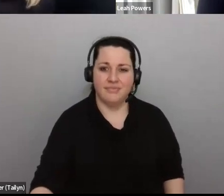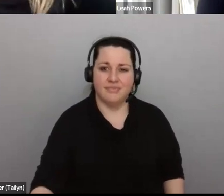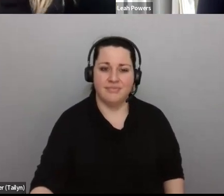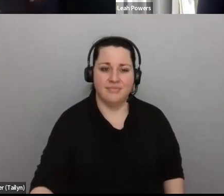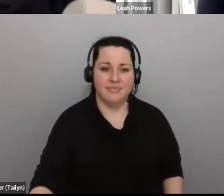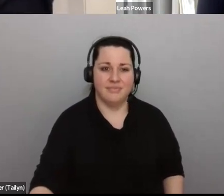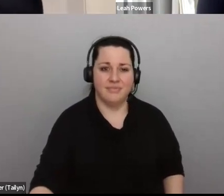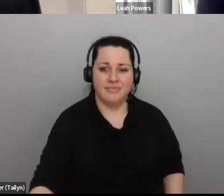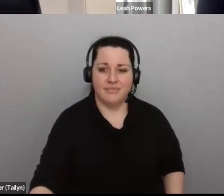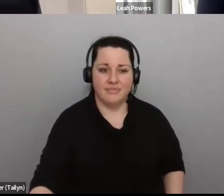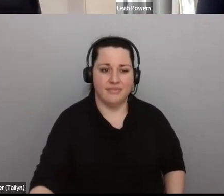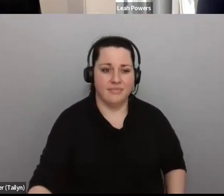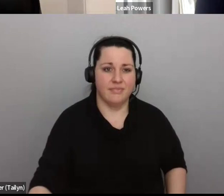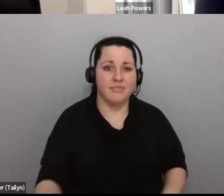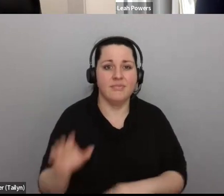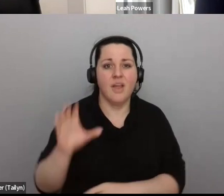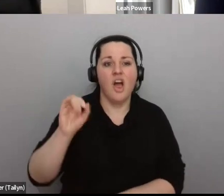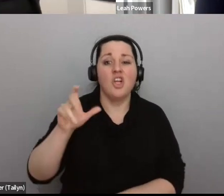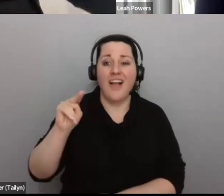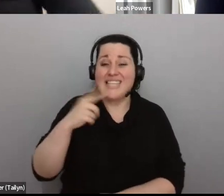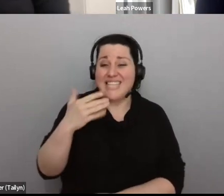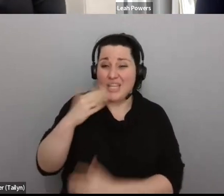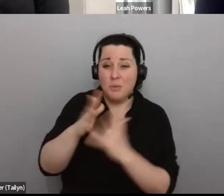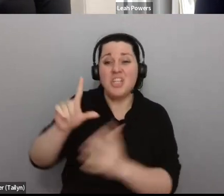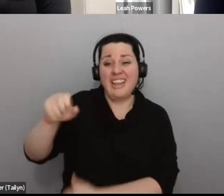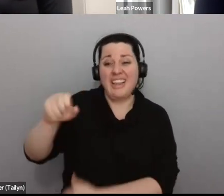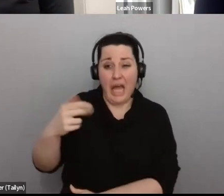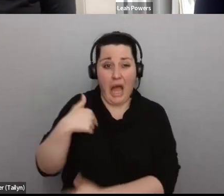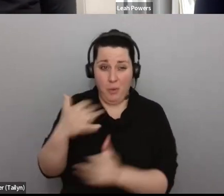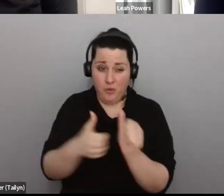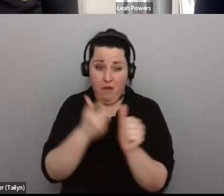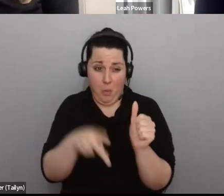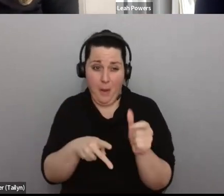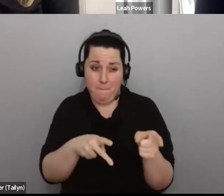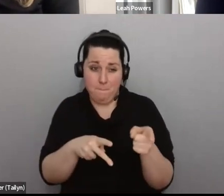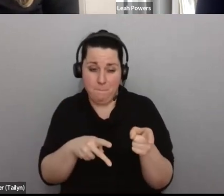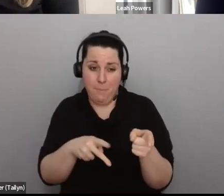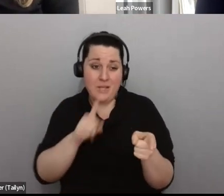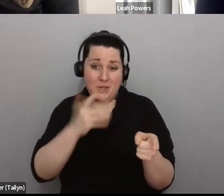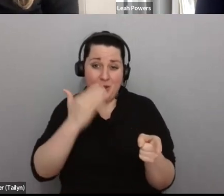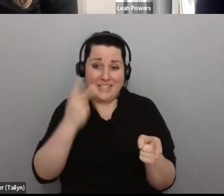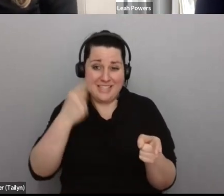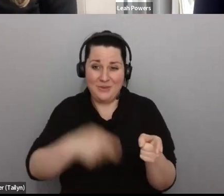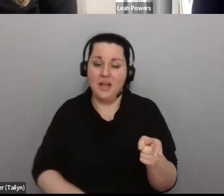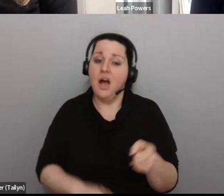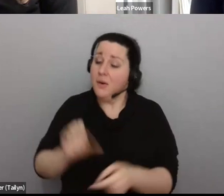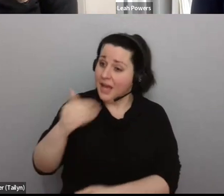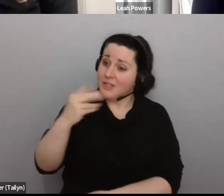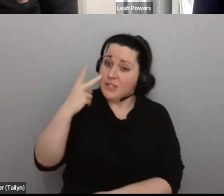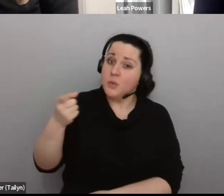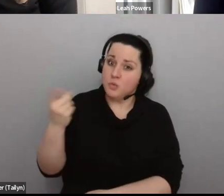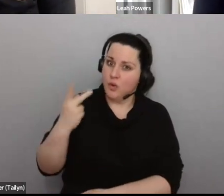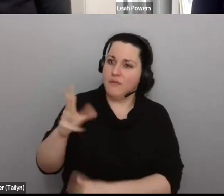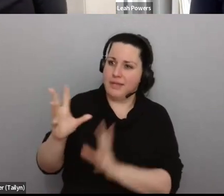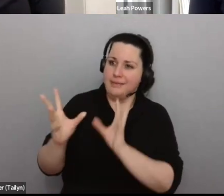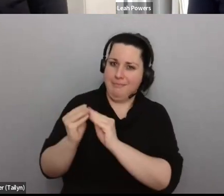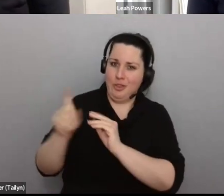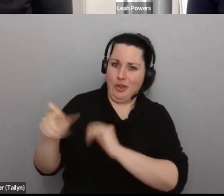Colleen: Thank you so much. And, Leah, I would love to follow up if you'd like to. It's so good to see you, too. Yeah, let's definitely connect.